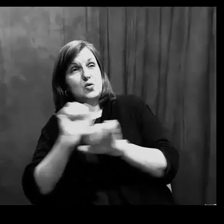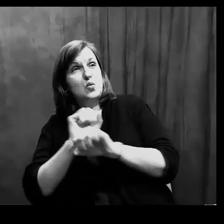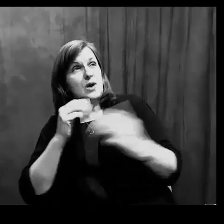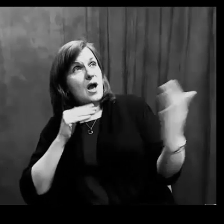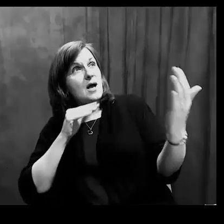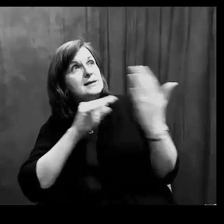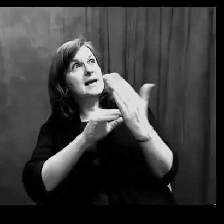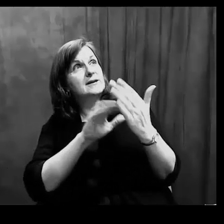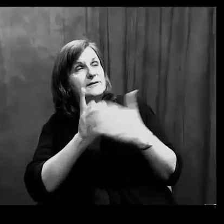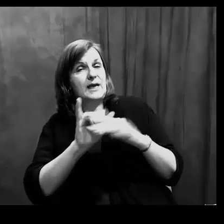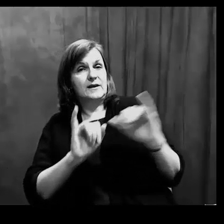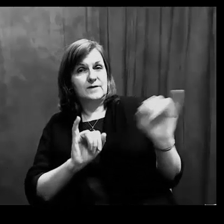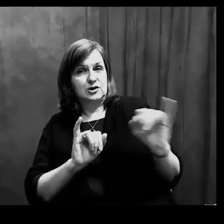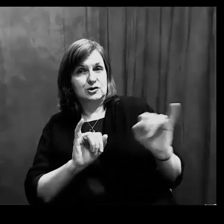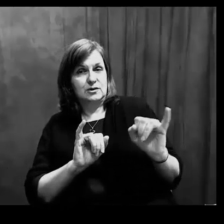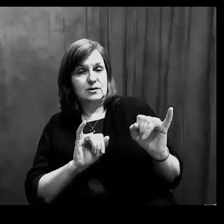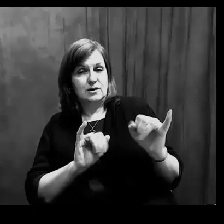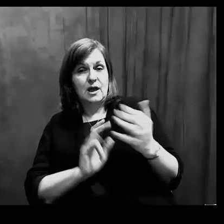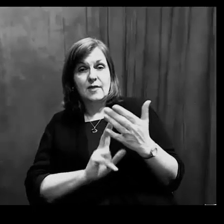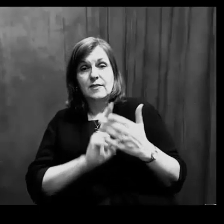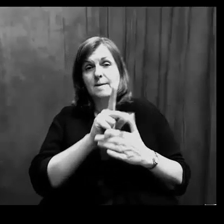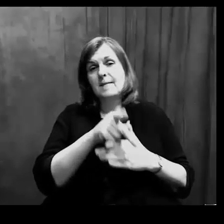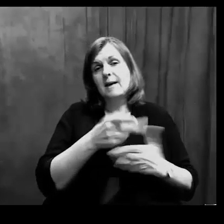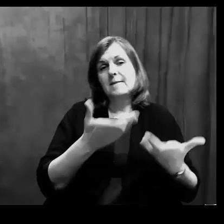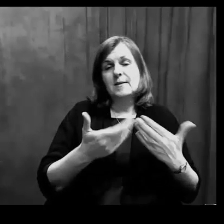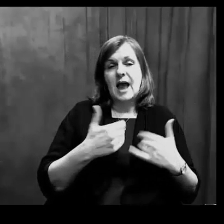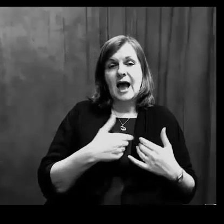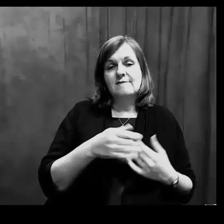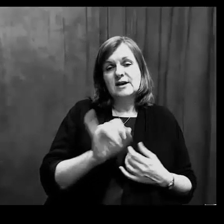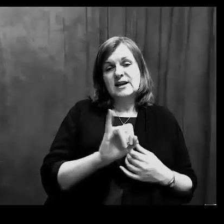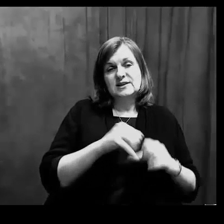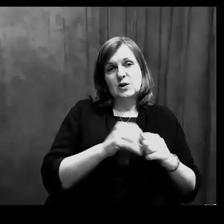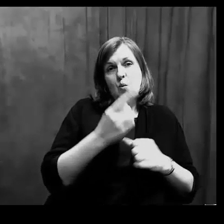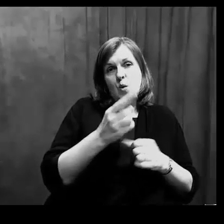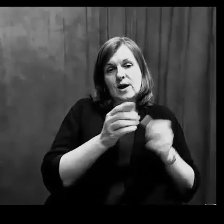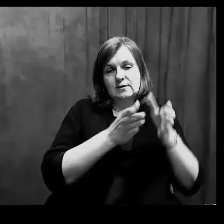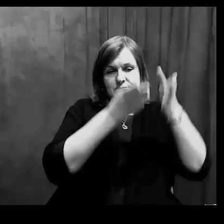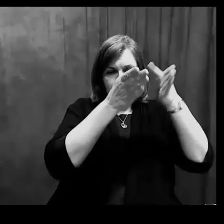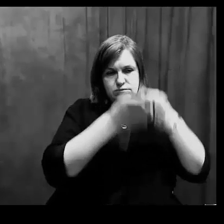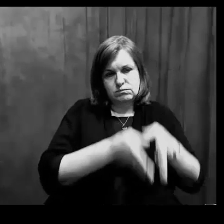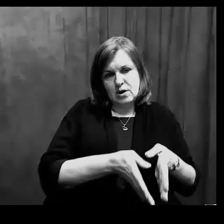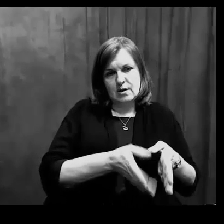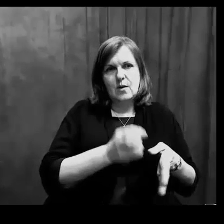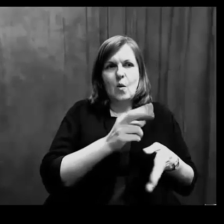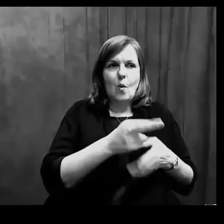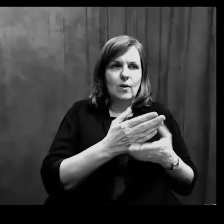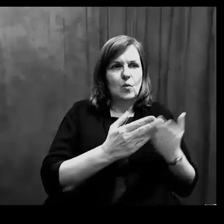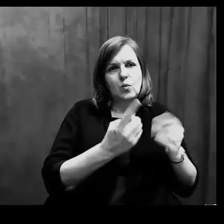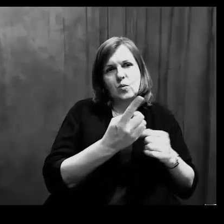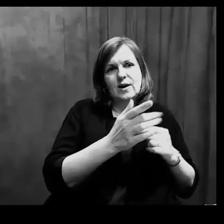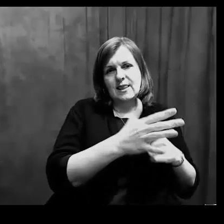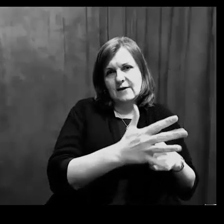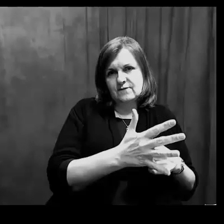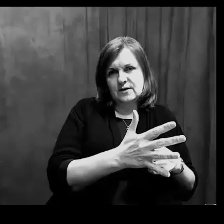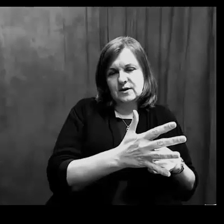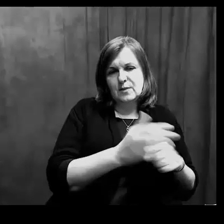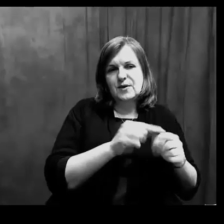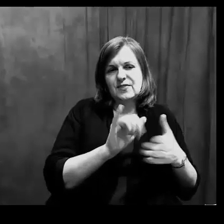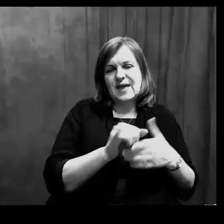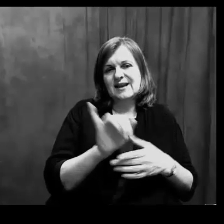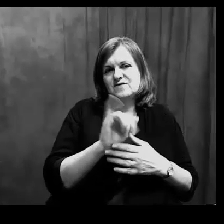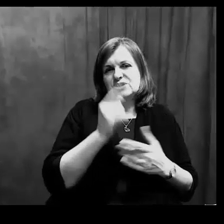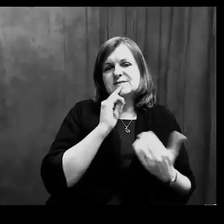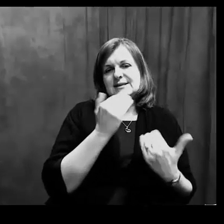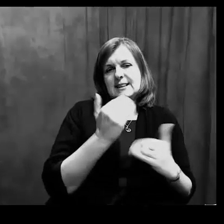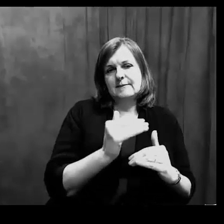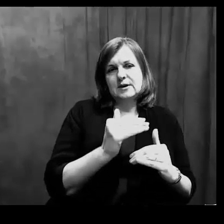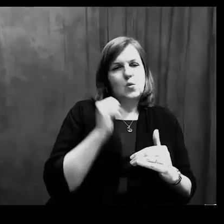that can counter that infection so the plant may become infected in one side, one leaf but that infection